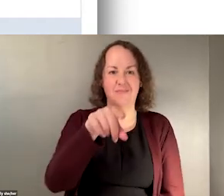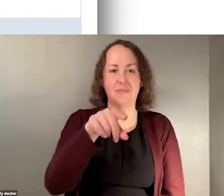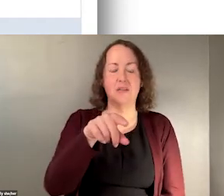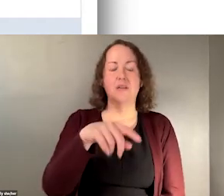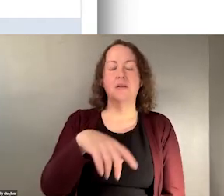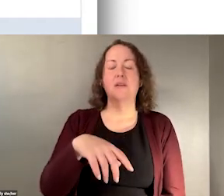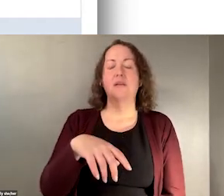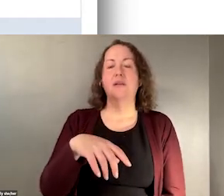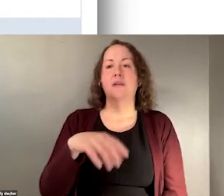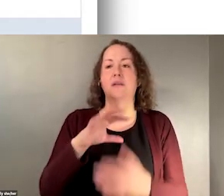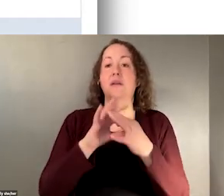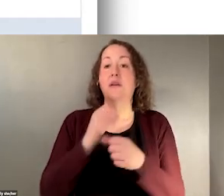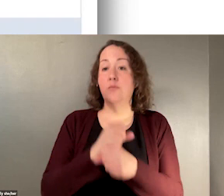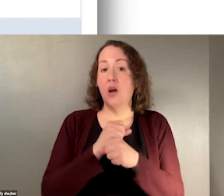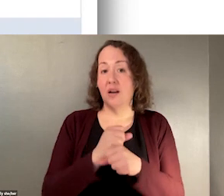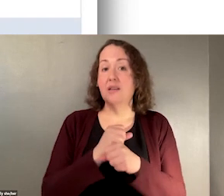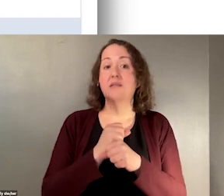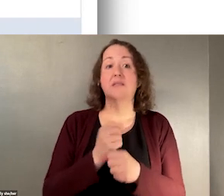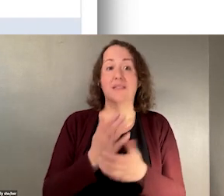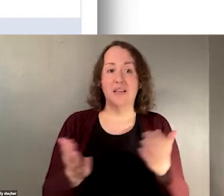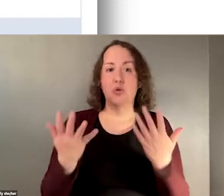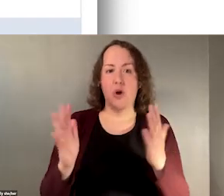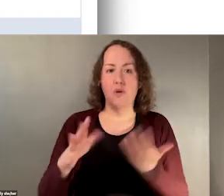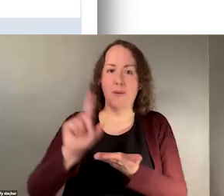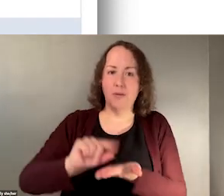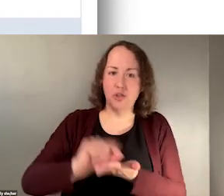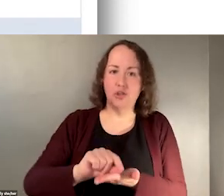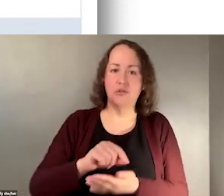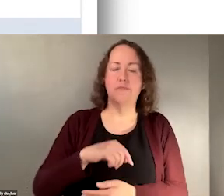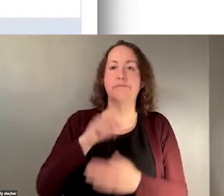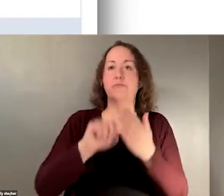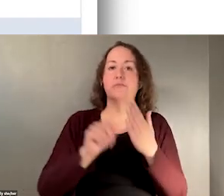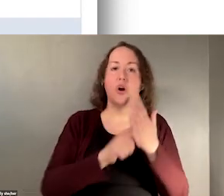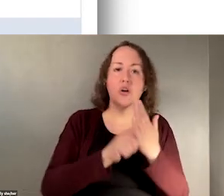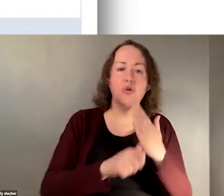that you might have published -- research articles, peer-reviewed publications.